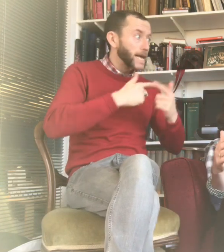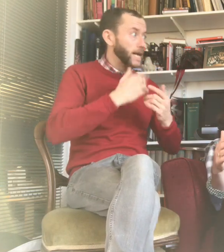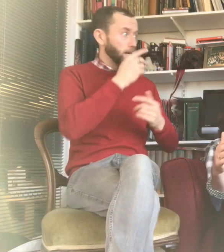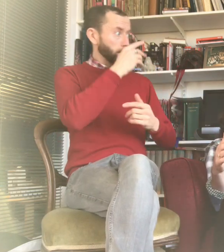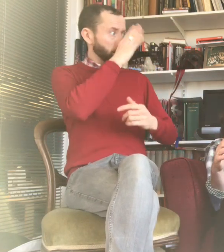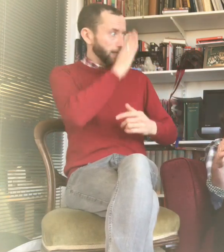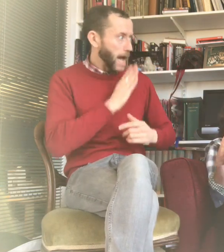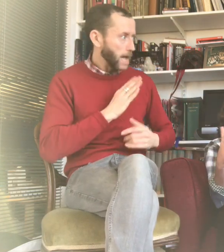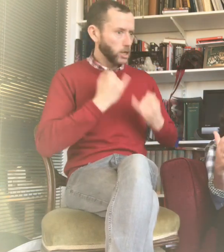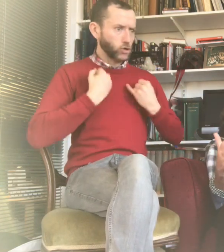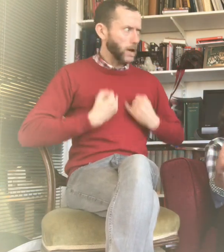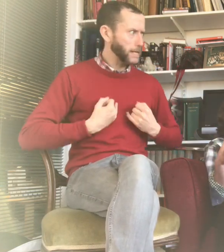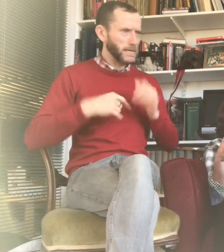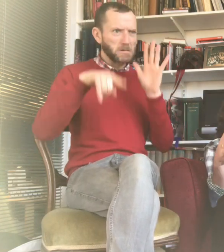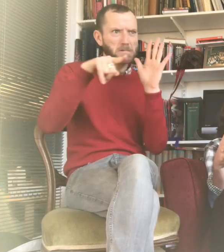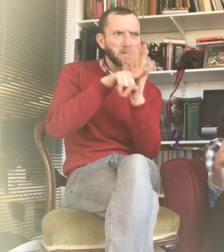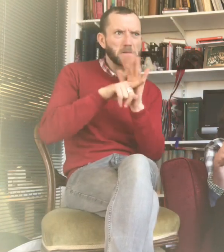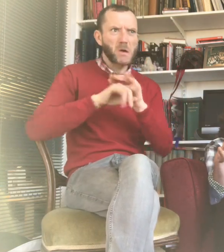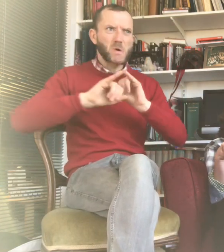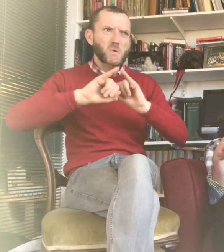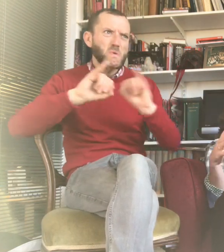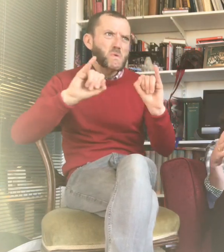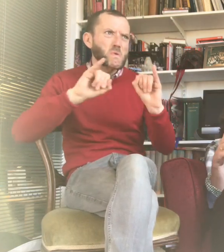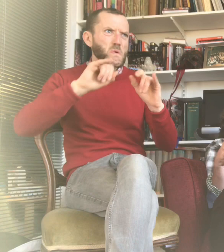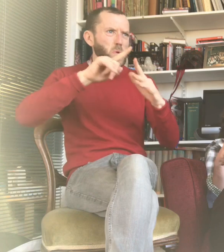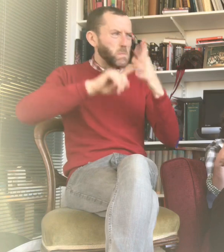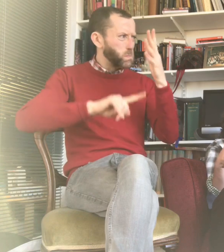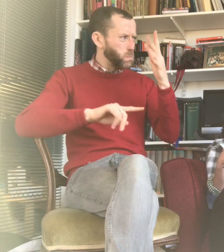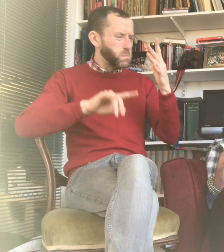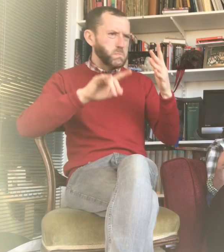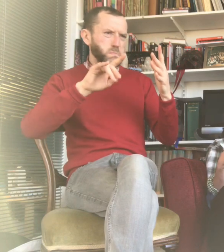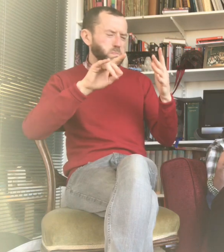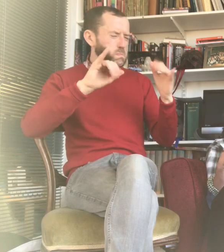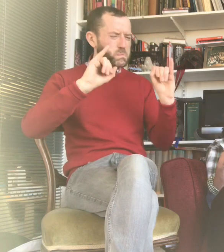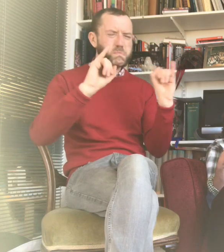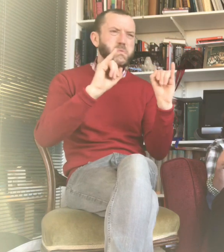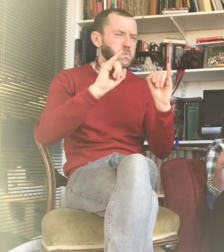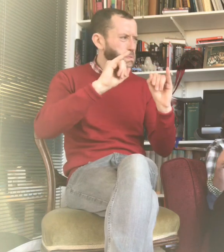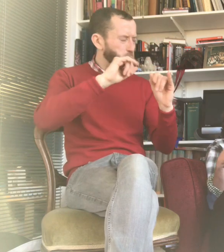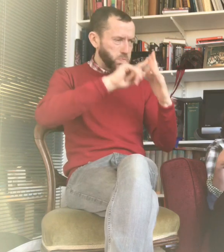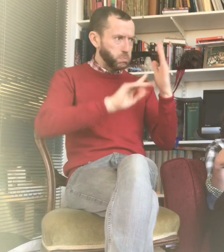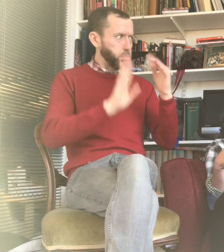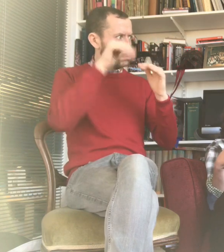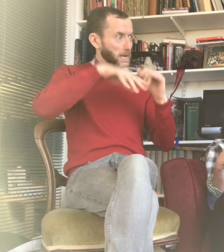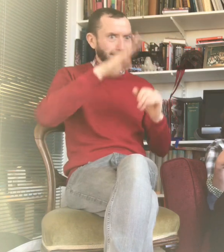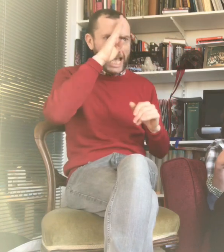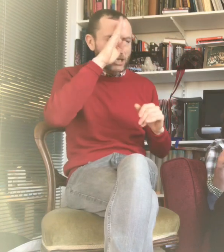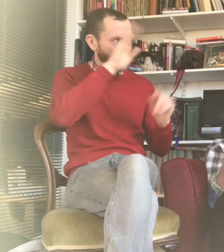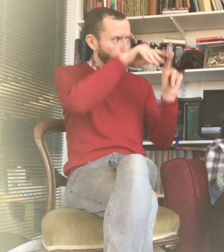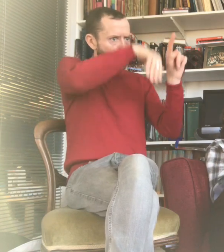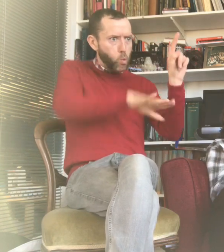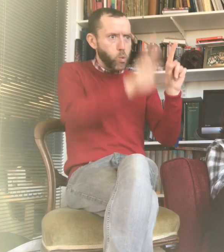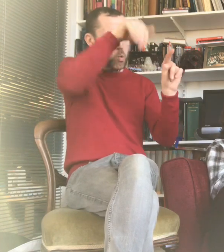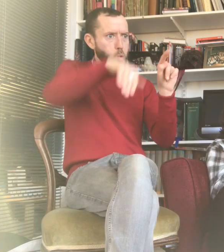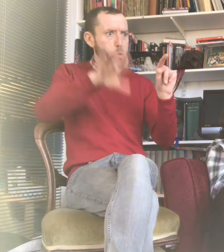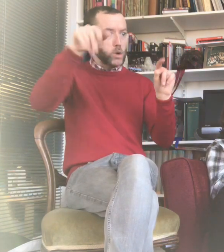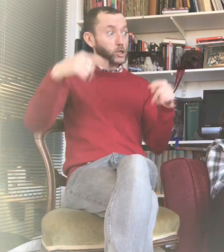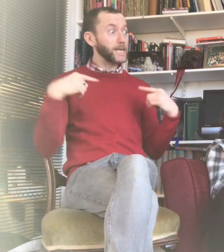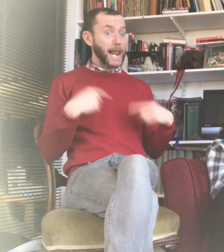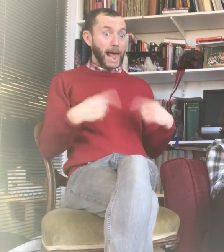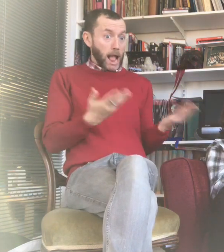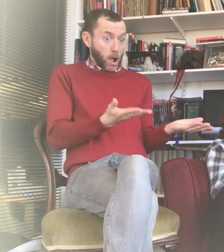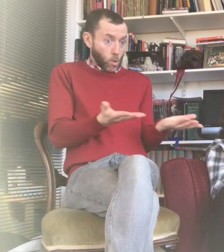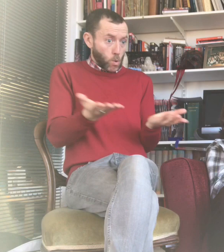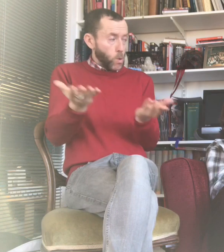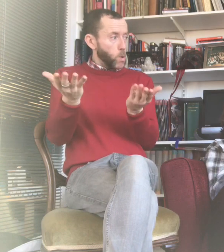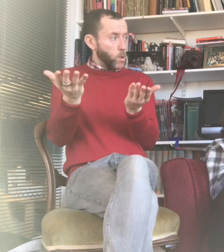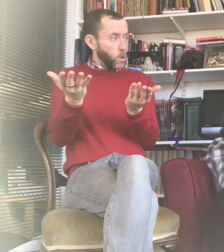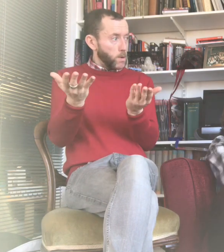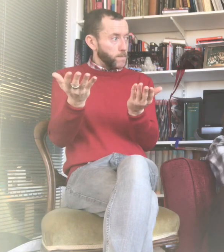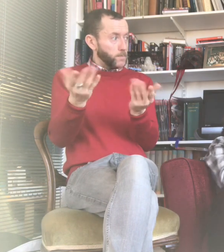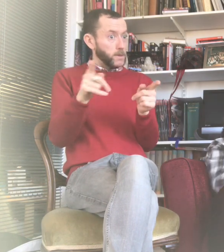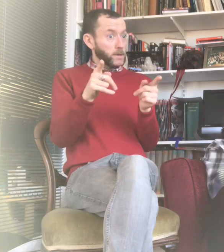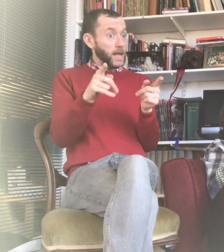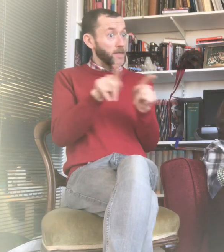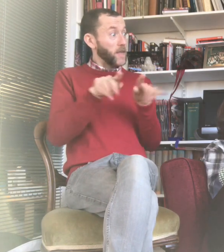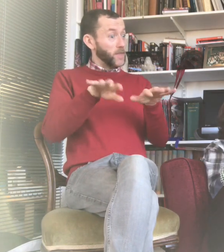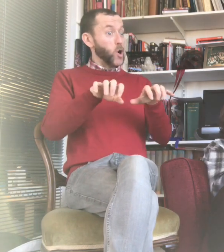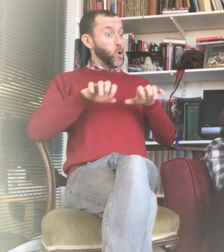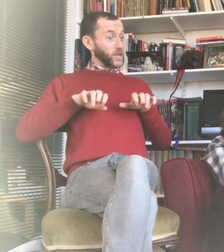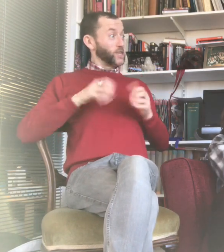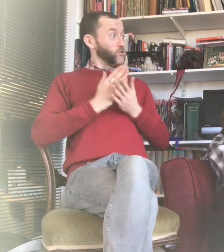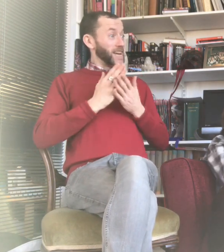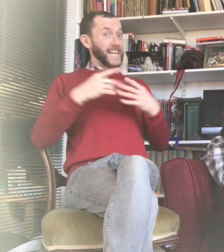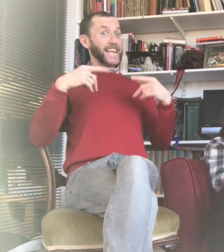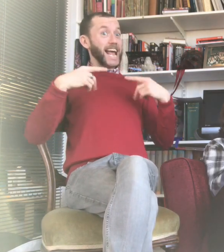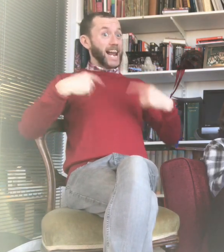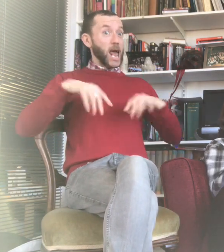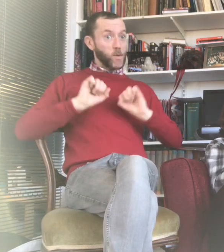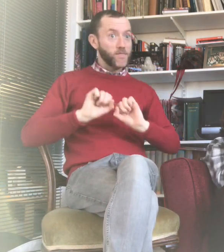bleak, sardonic and...dangerous. And let the audience if you like, let